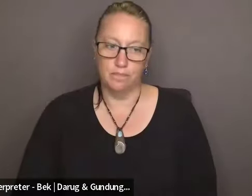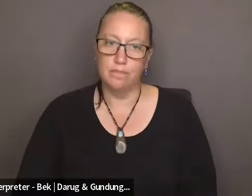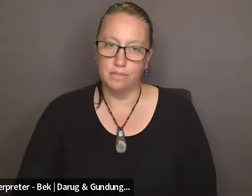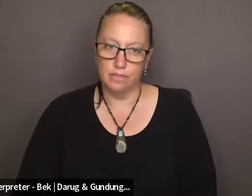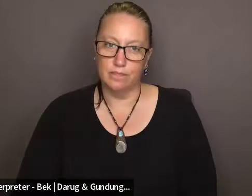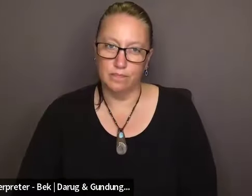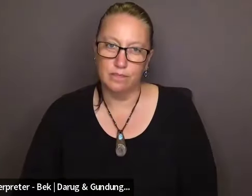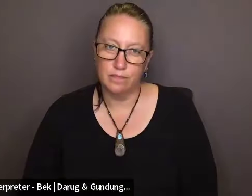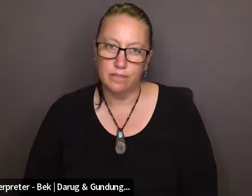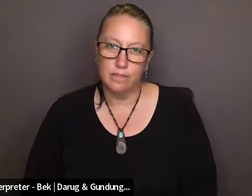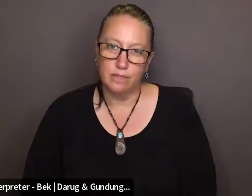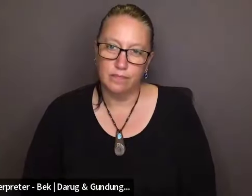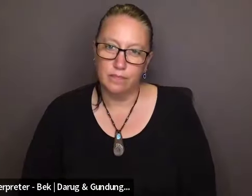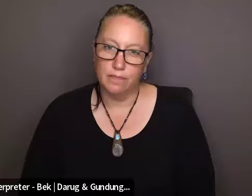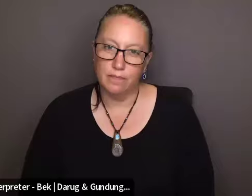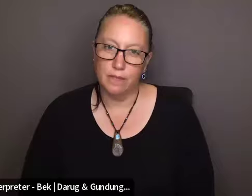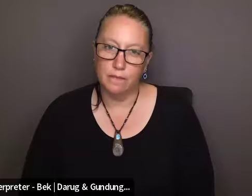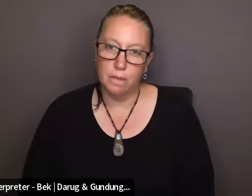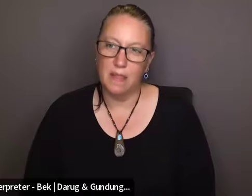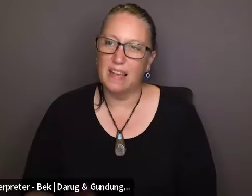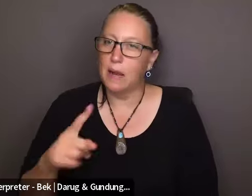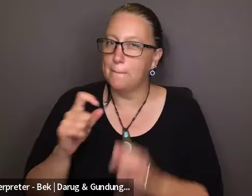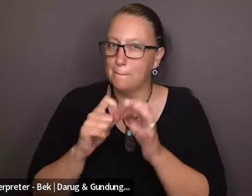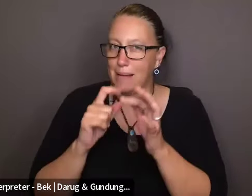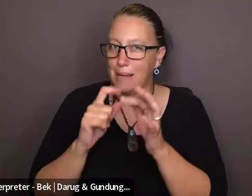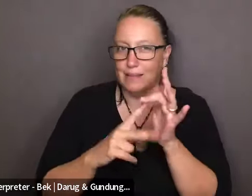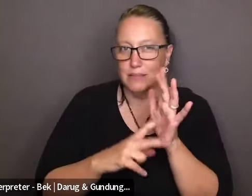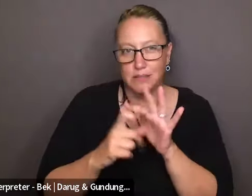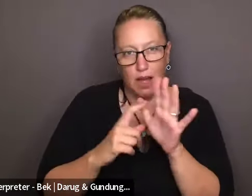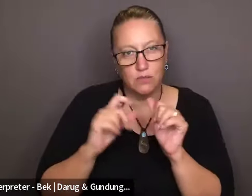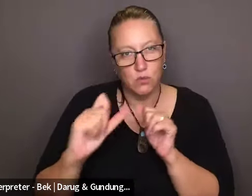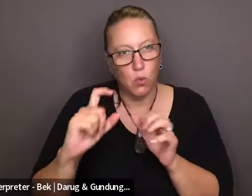involved in this research. I hope that's a clear enough